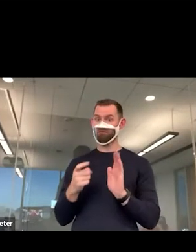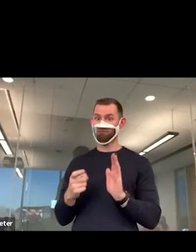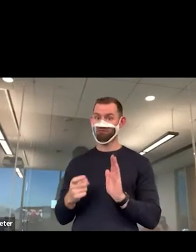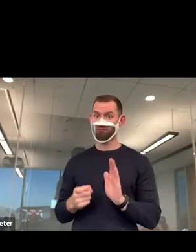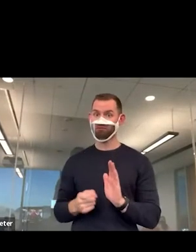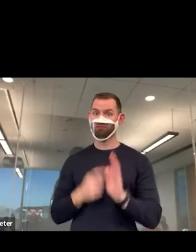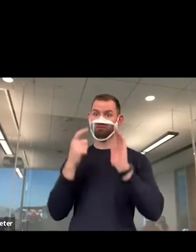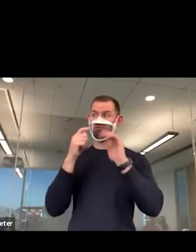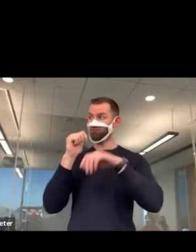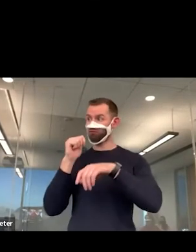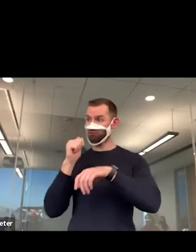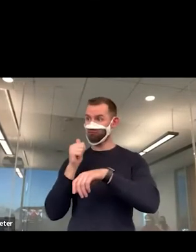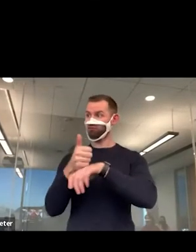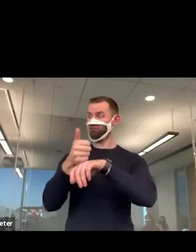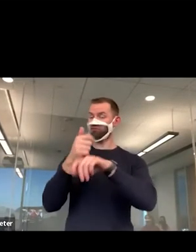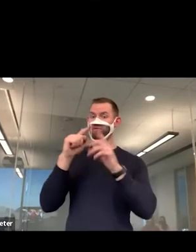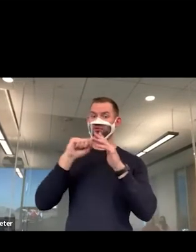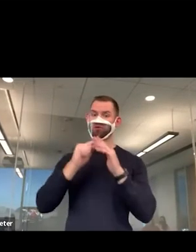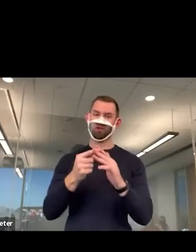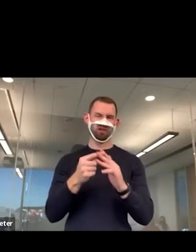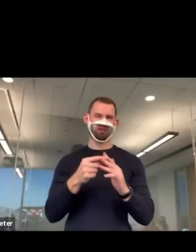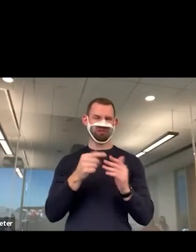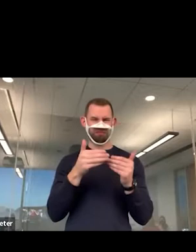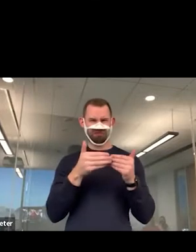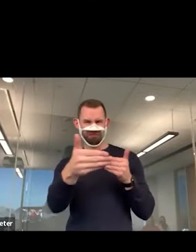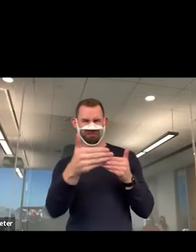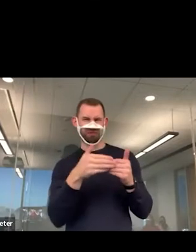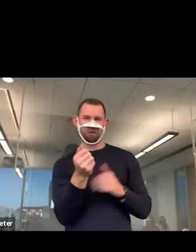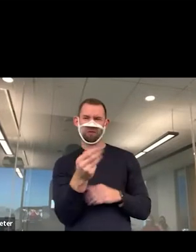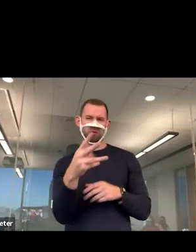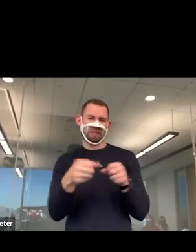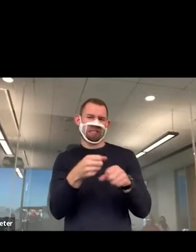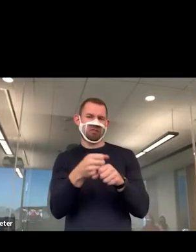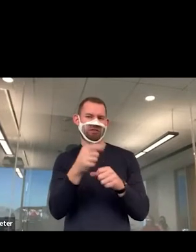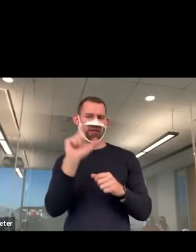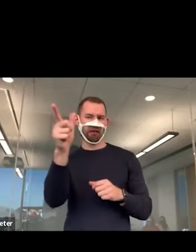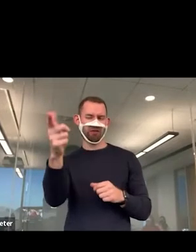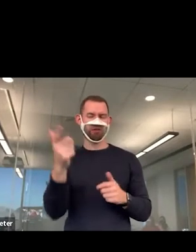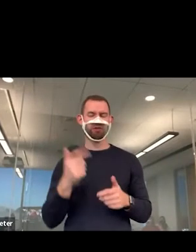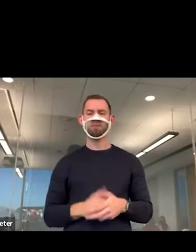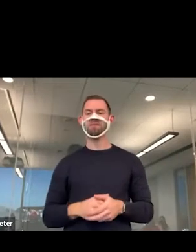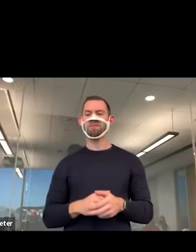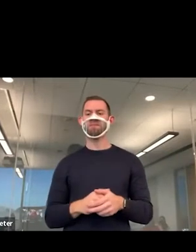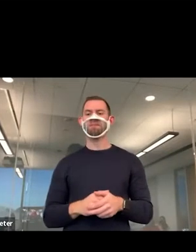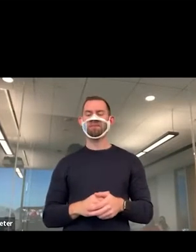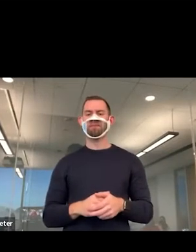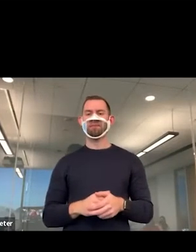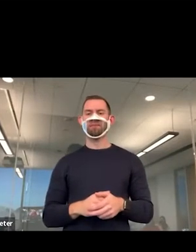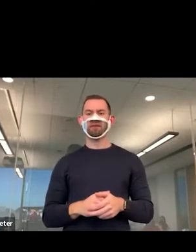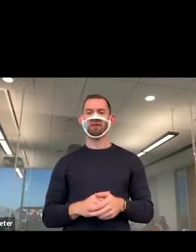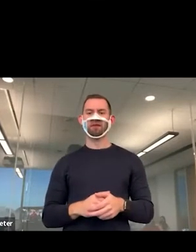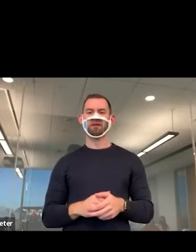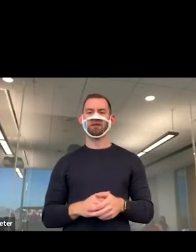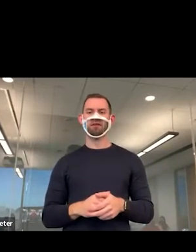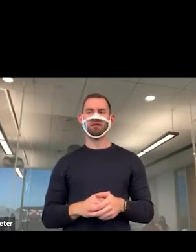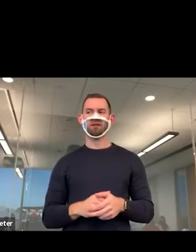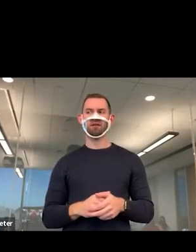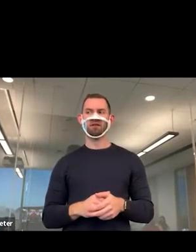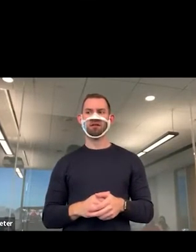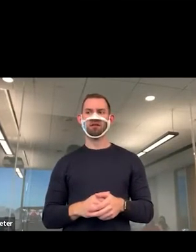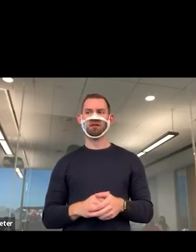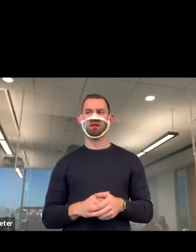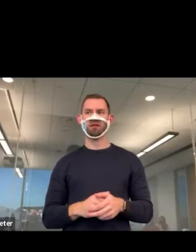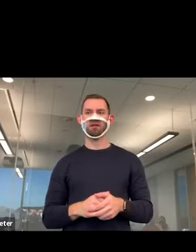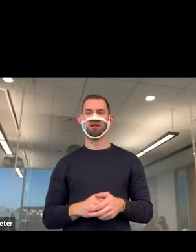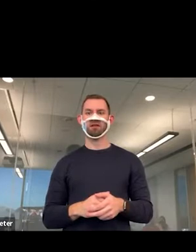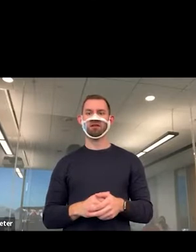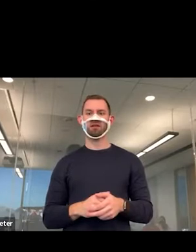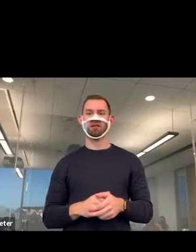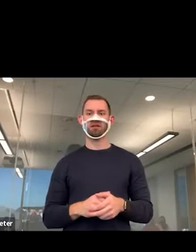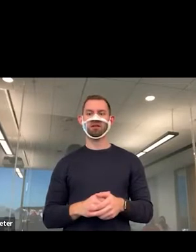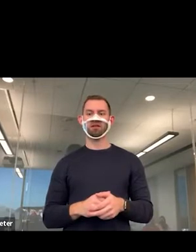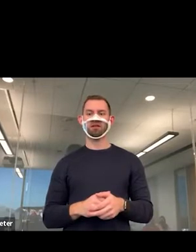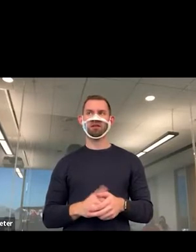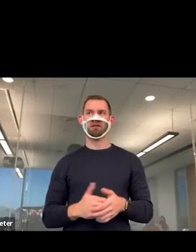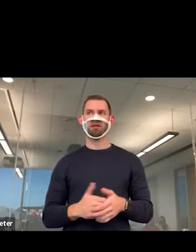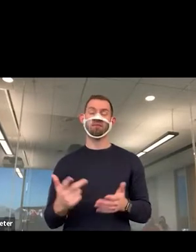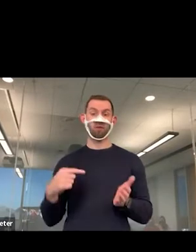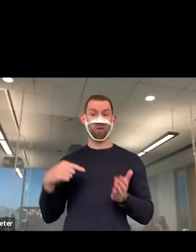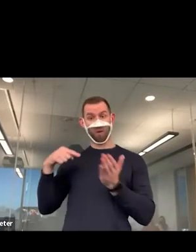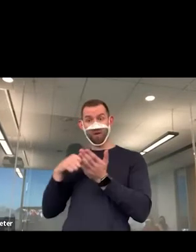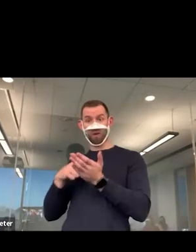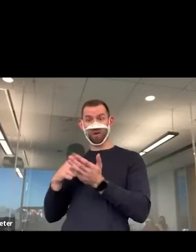several years so i um i i can't tell you that i i i owe him a great deal because i don't think